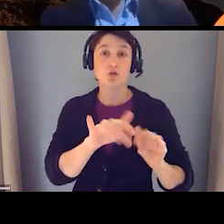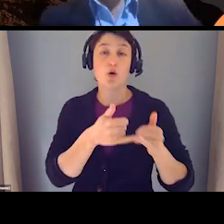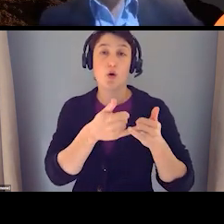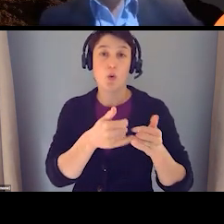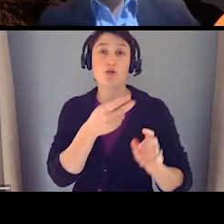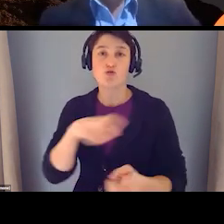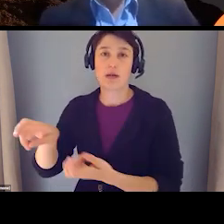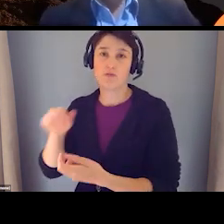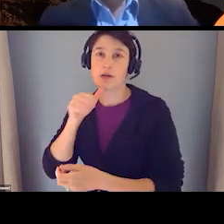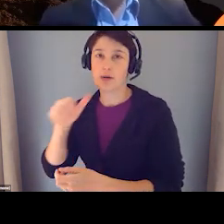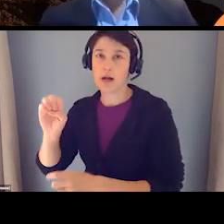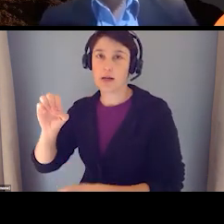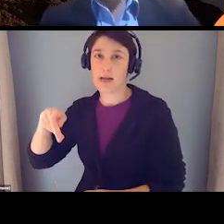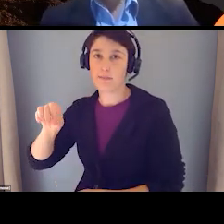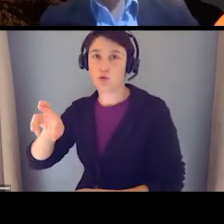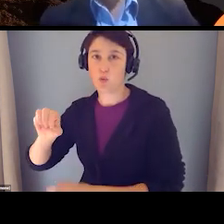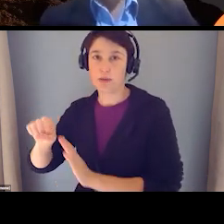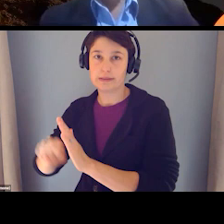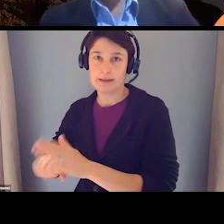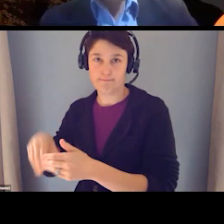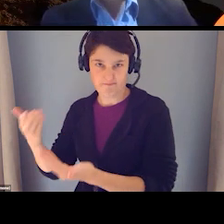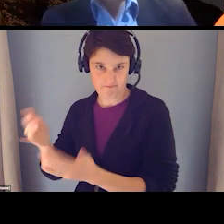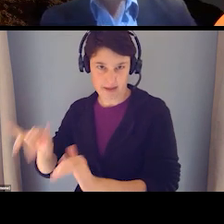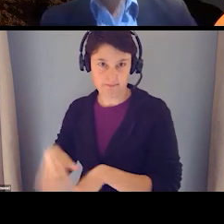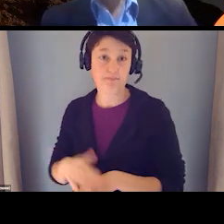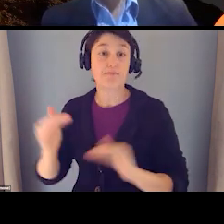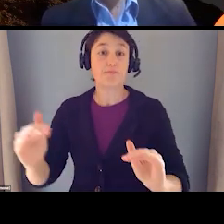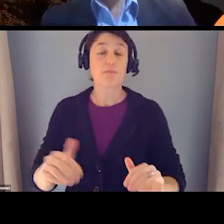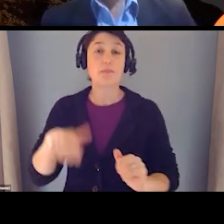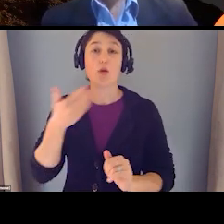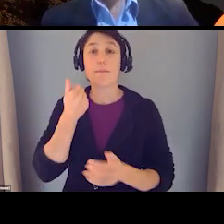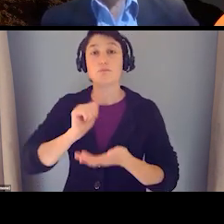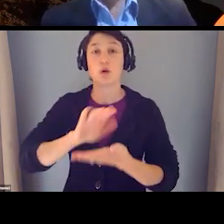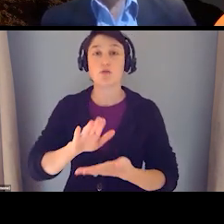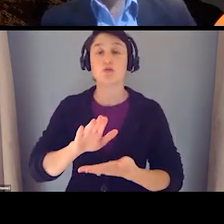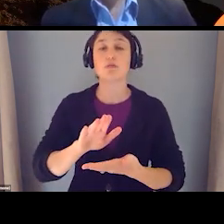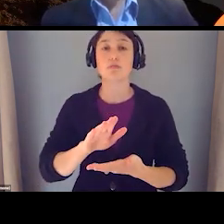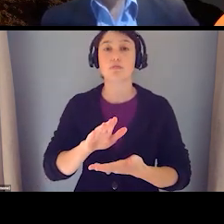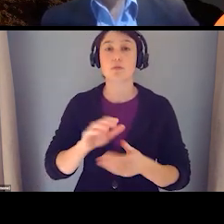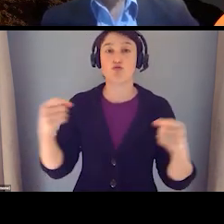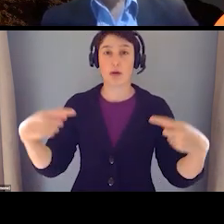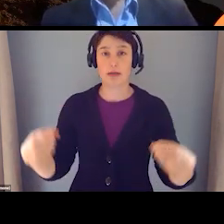Another best practice is to reconcile before you come in for the transfer request.